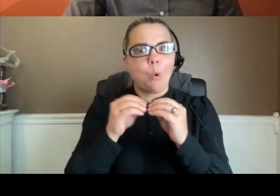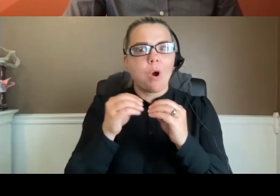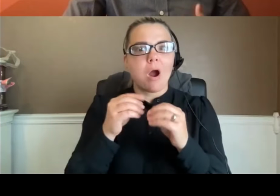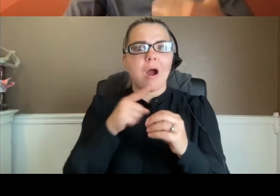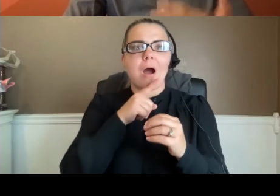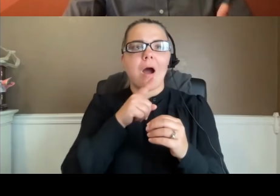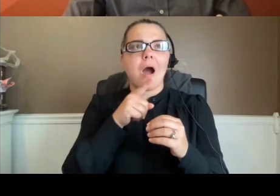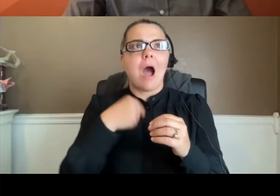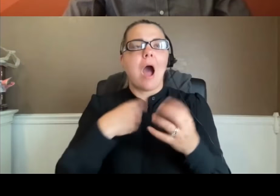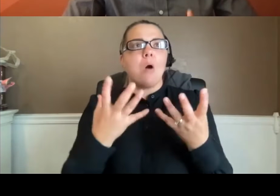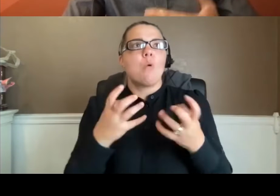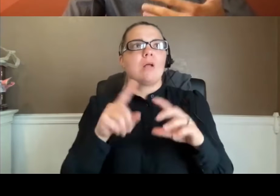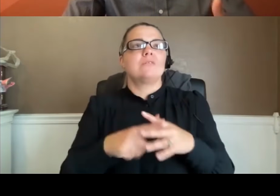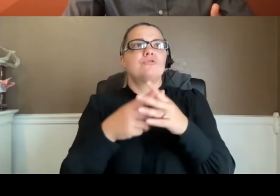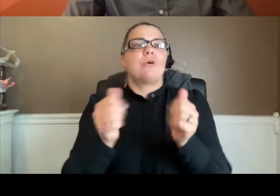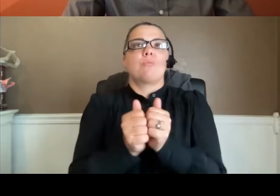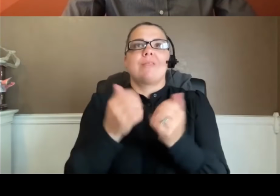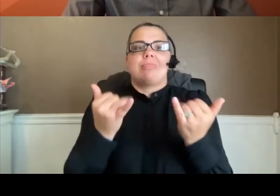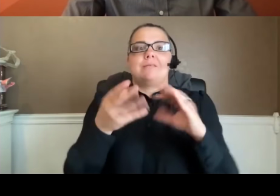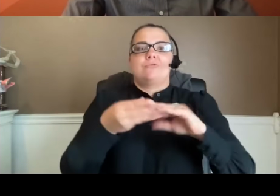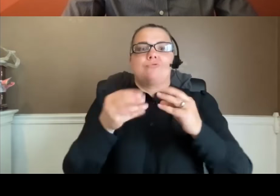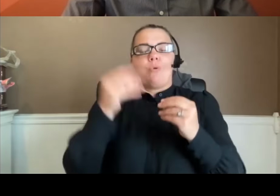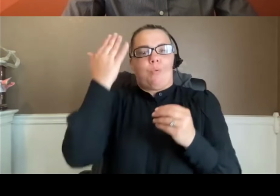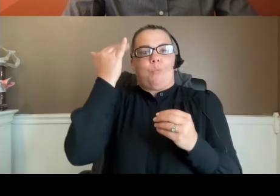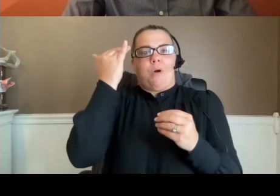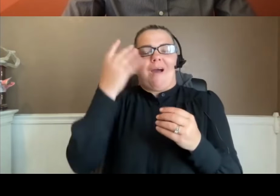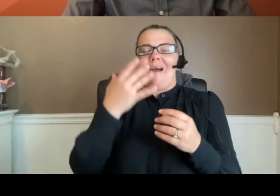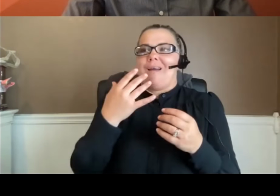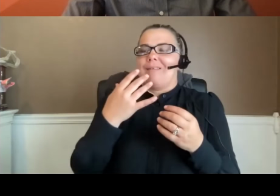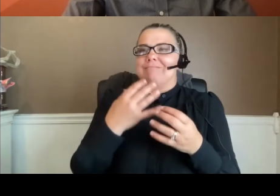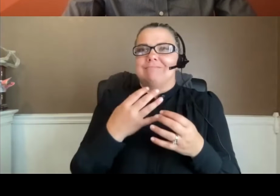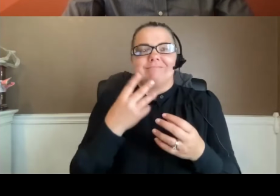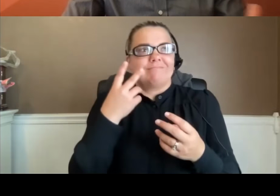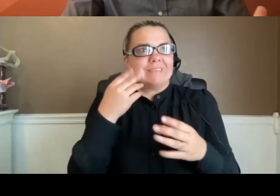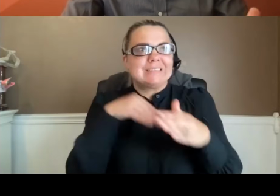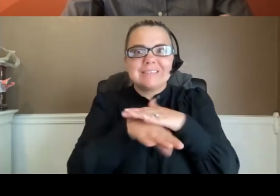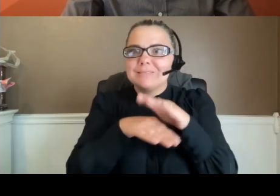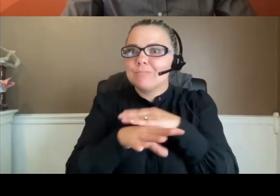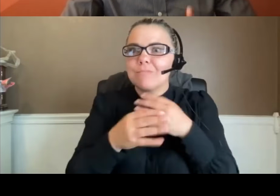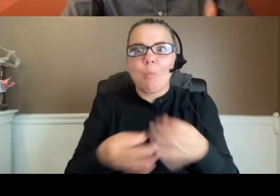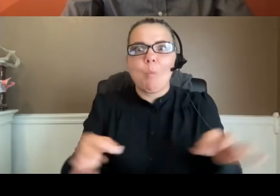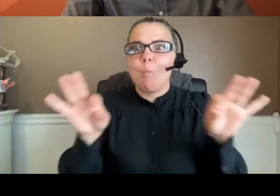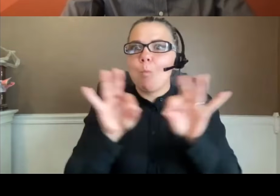of how important accessibility is to data visualization, to everything, but especially